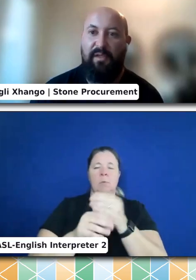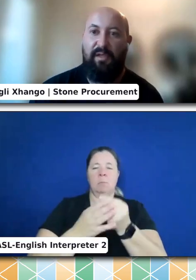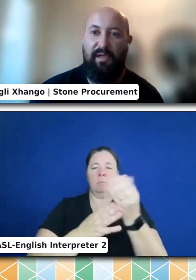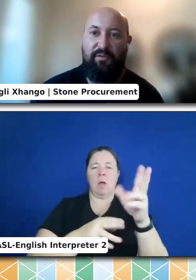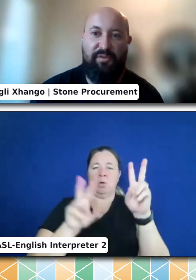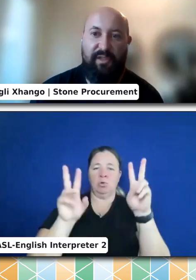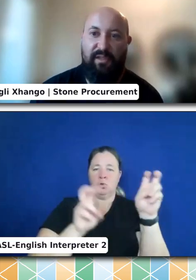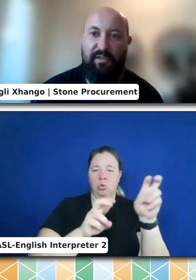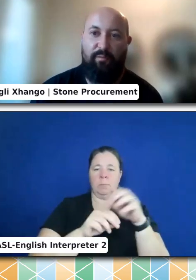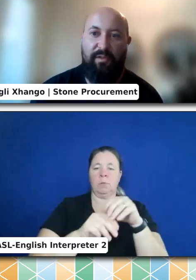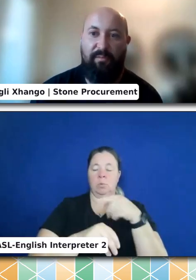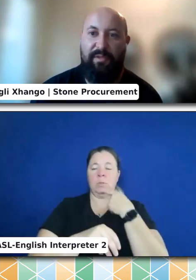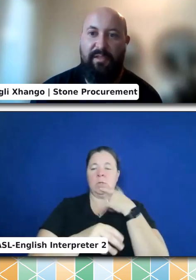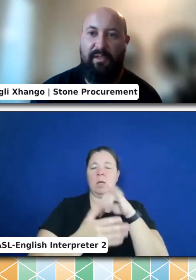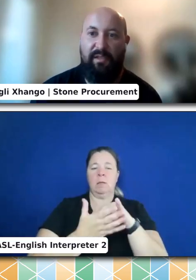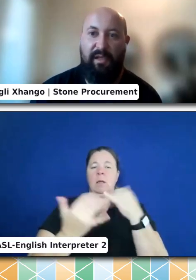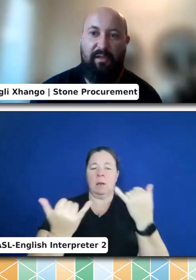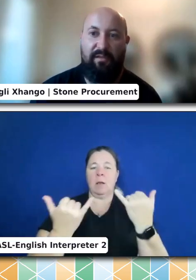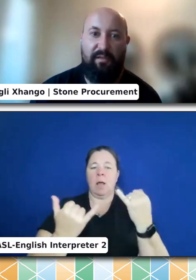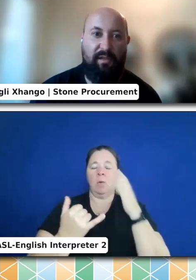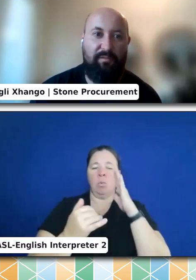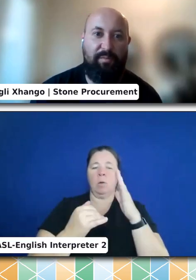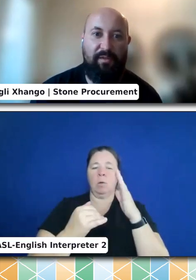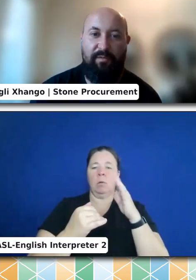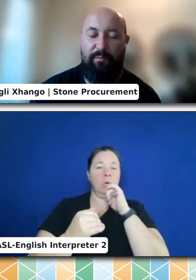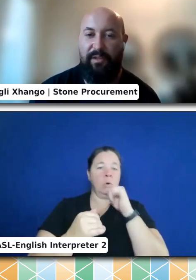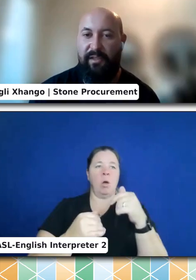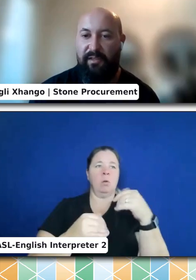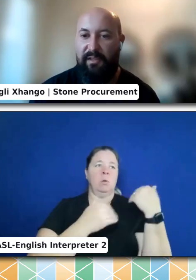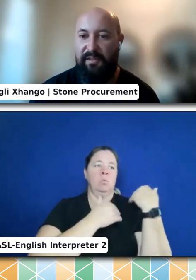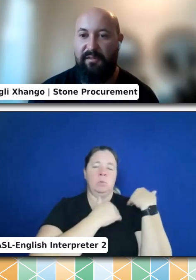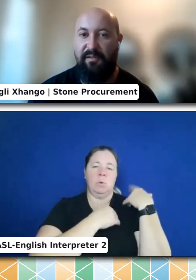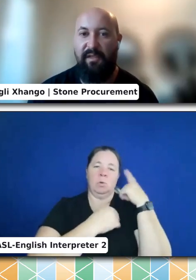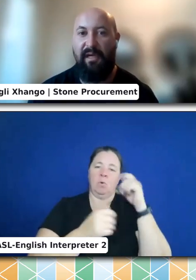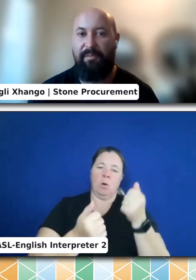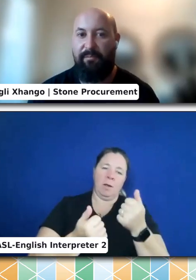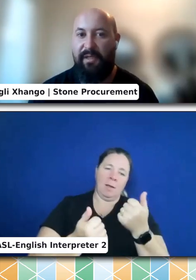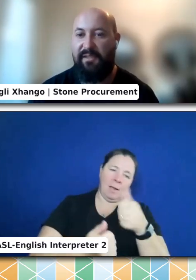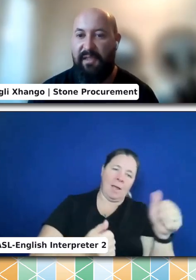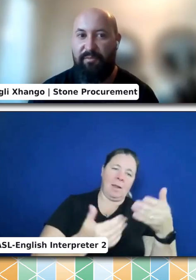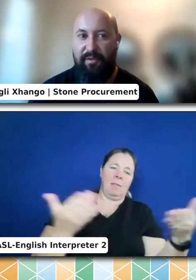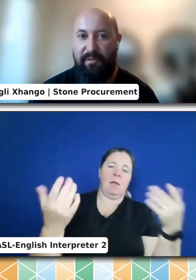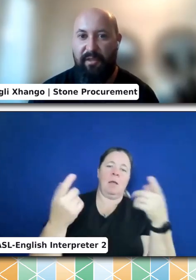And you're saying that they will not be, uh, held, uh, responsible for anything that is, uh, happening by SAP or RIBA.